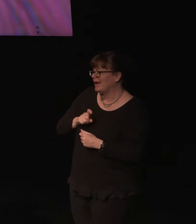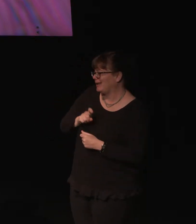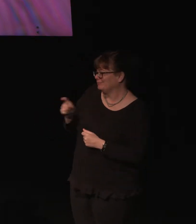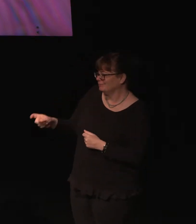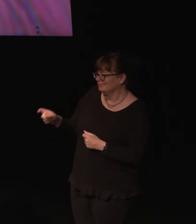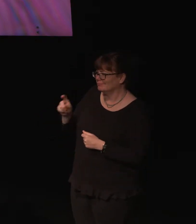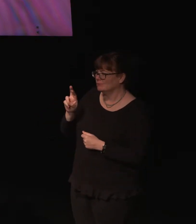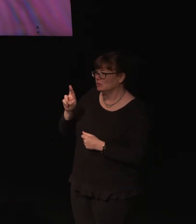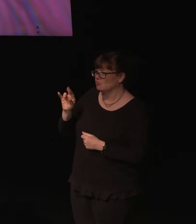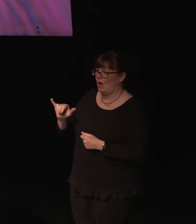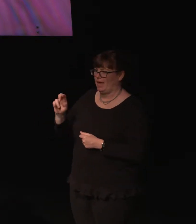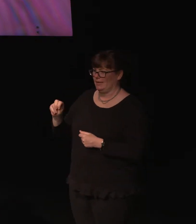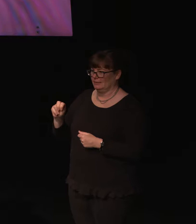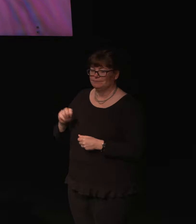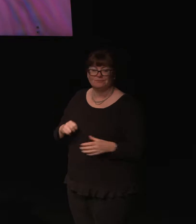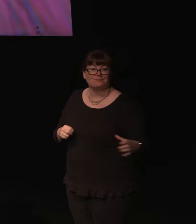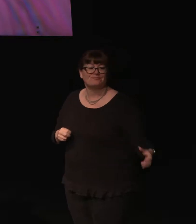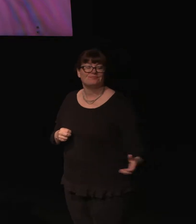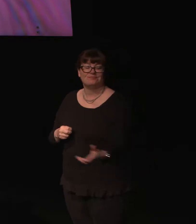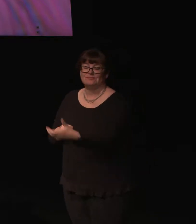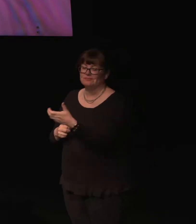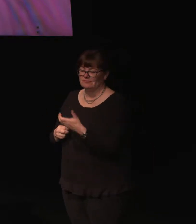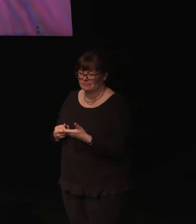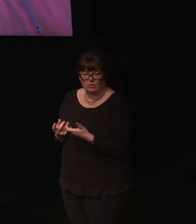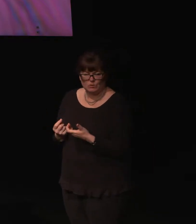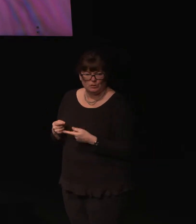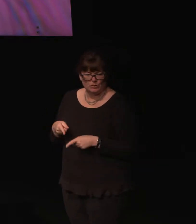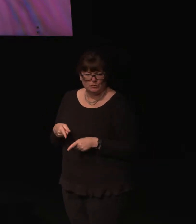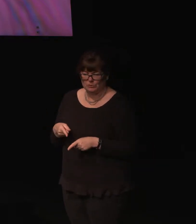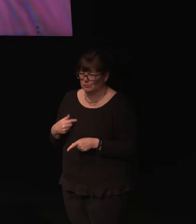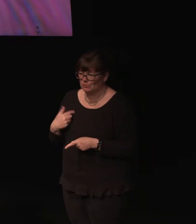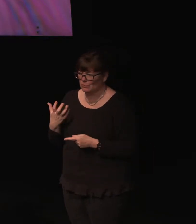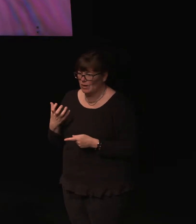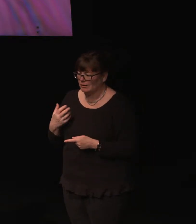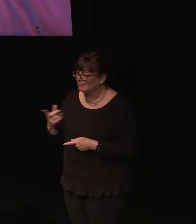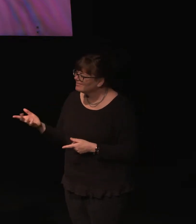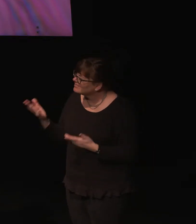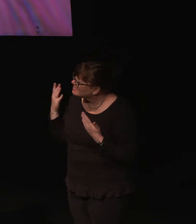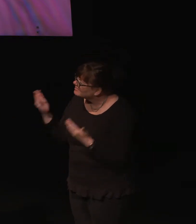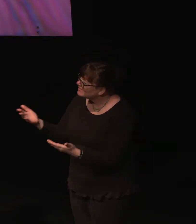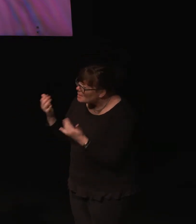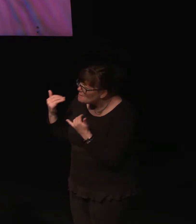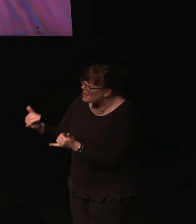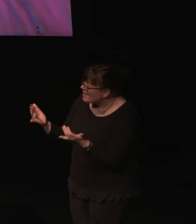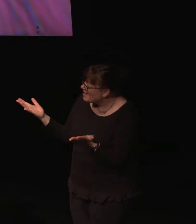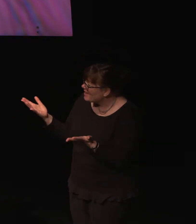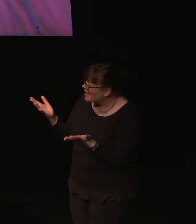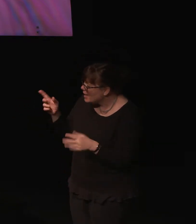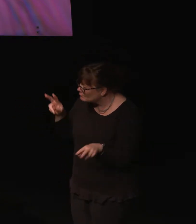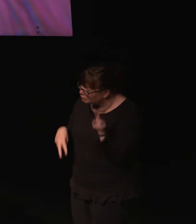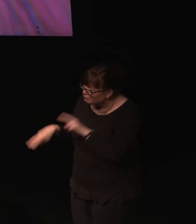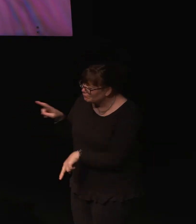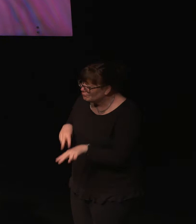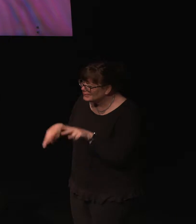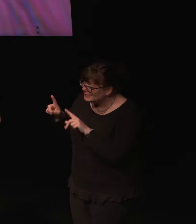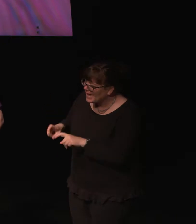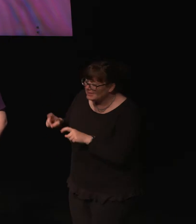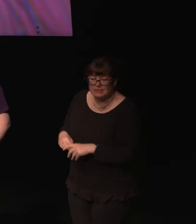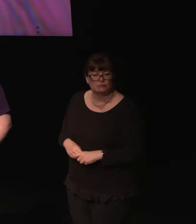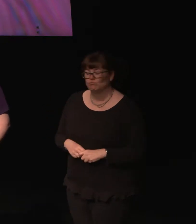And Ryan takes one look at it and says, "What do you want me to do this?" "Play it, you play the game, tell me if it's any good." "No, I can't do that."